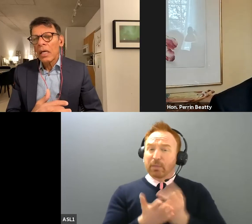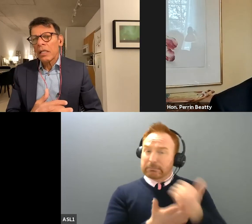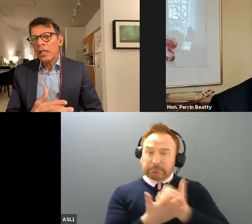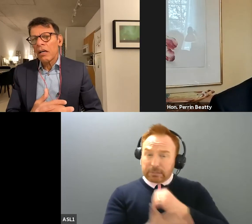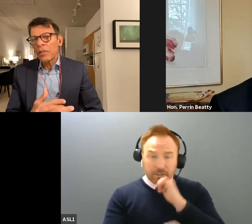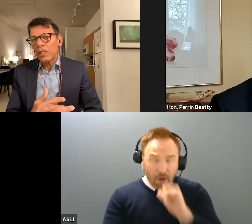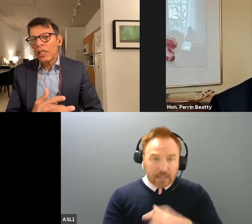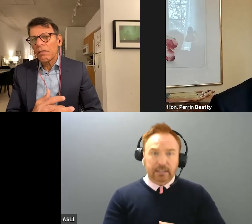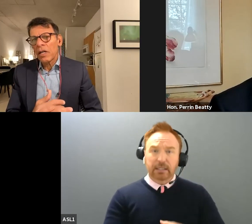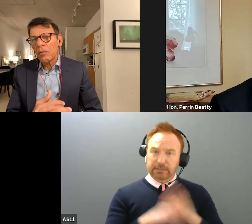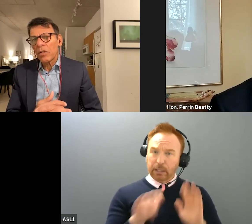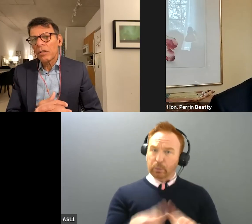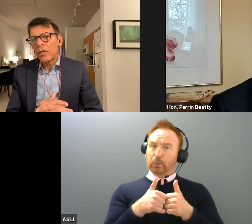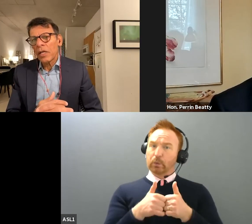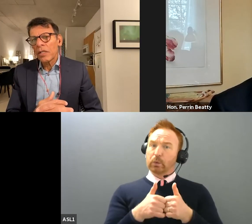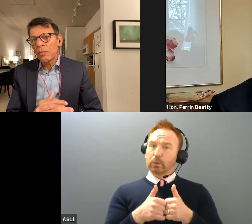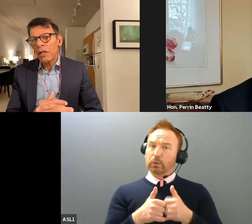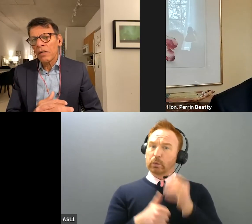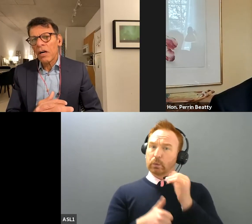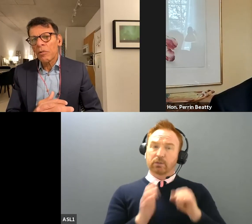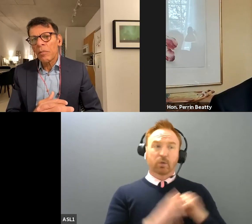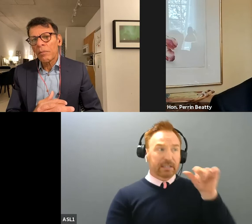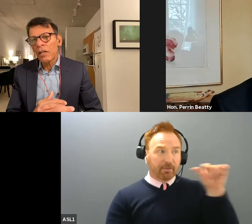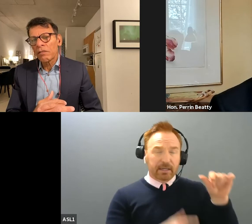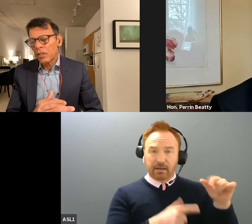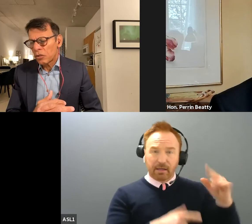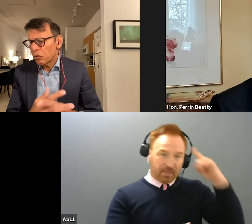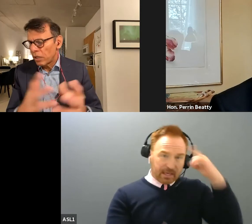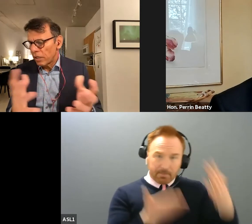I think the governments identify they want to bring in some kind of a benefit to the